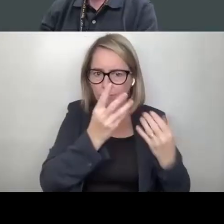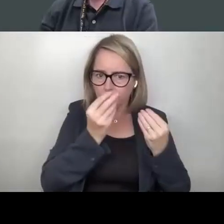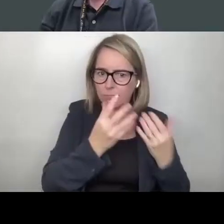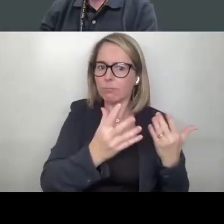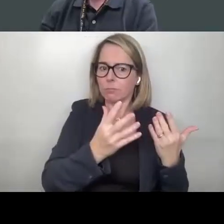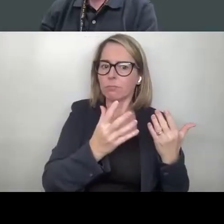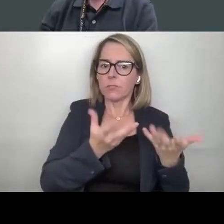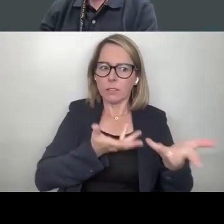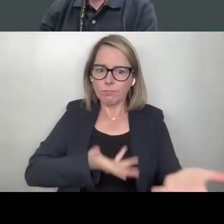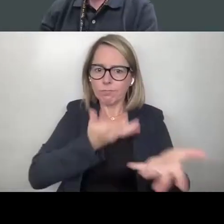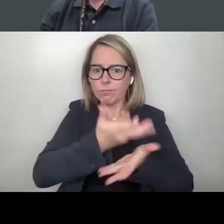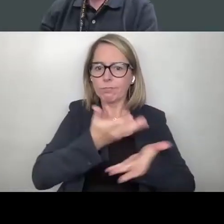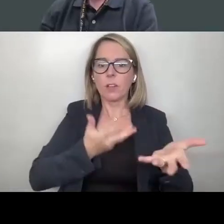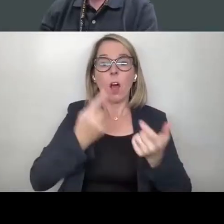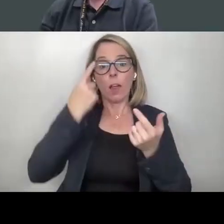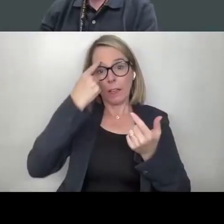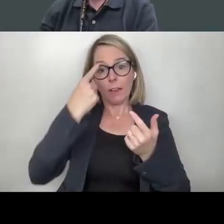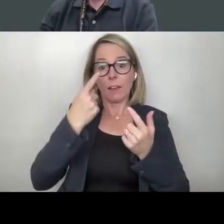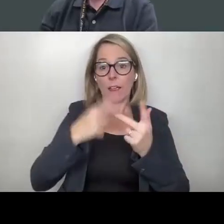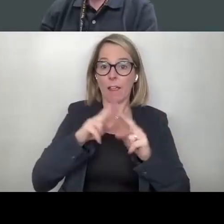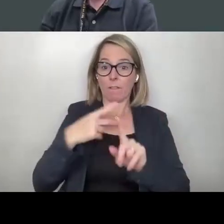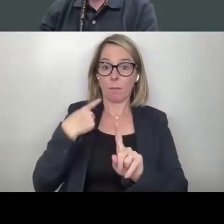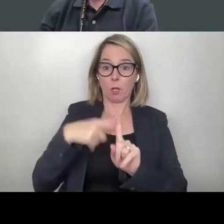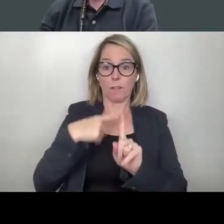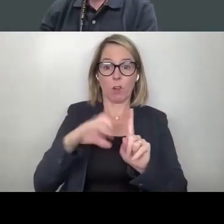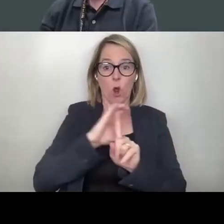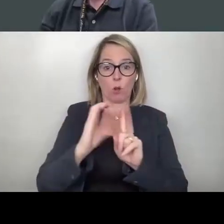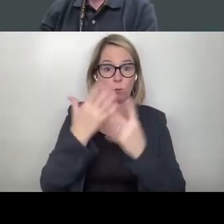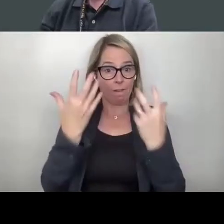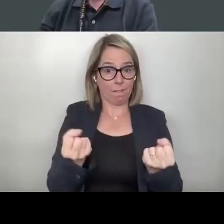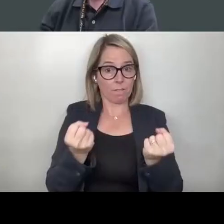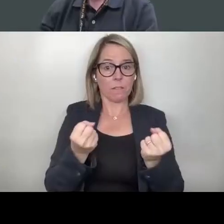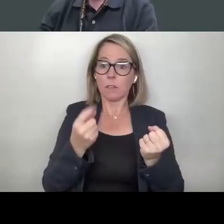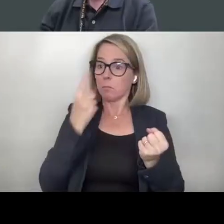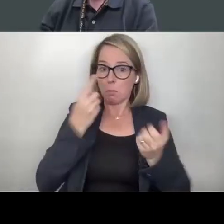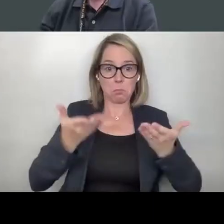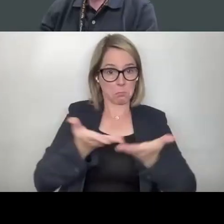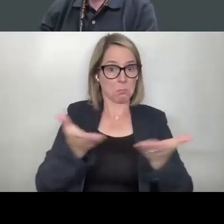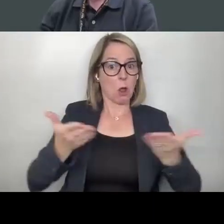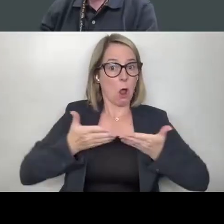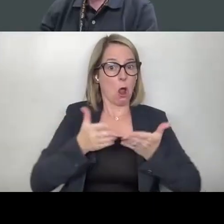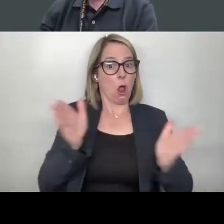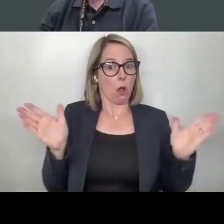positive culture in our system, and permission to have those hard discussions and empower people